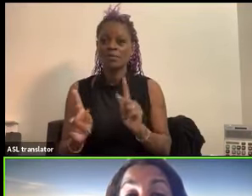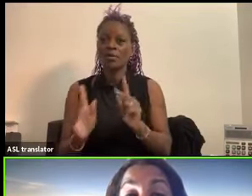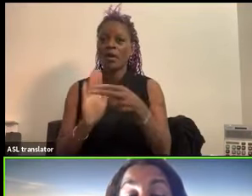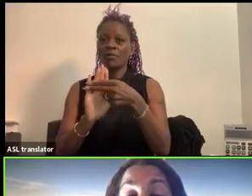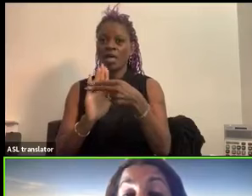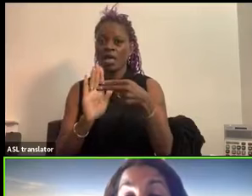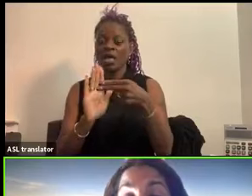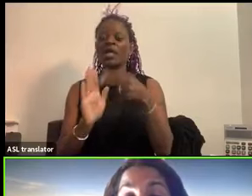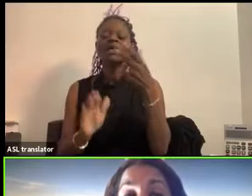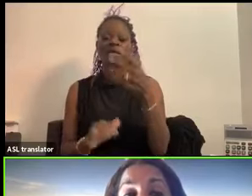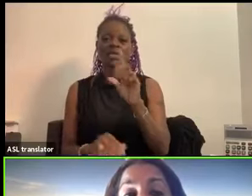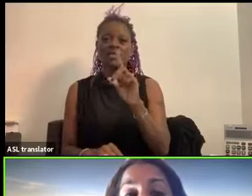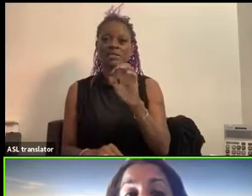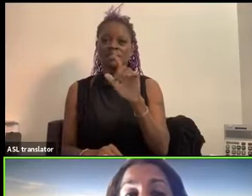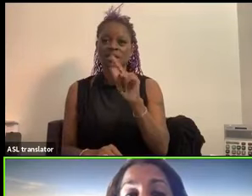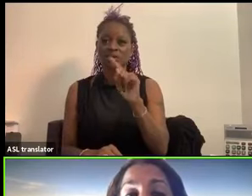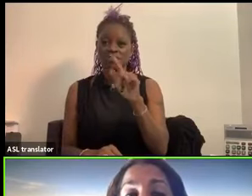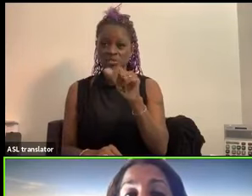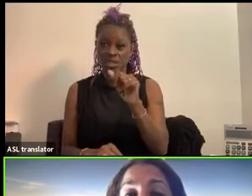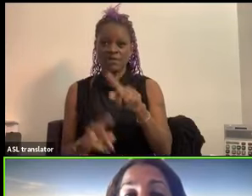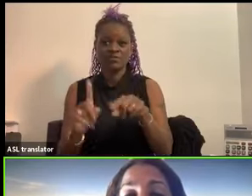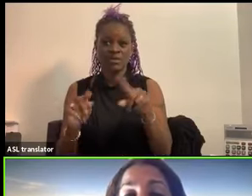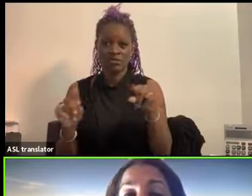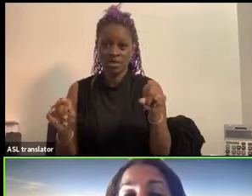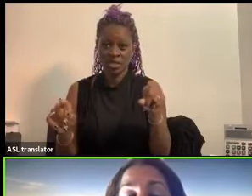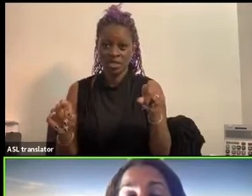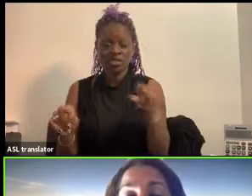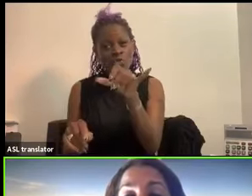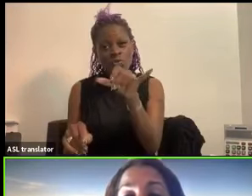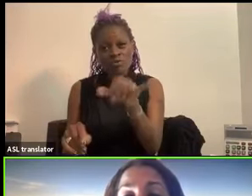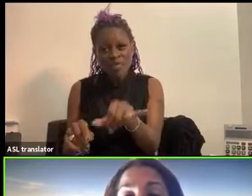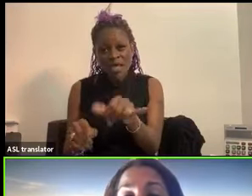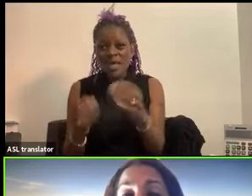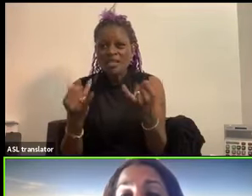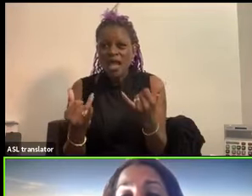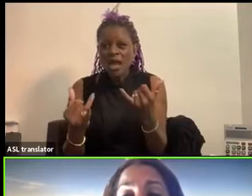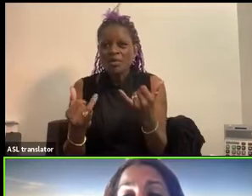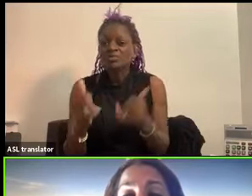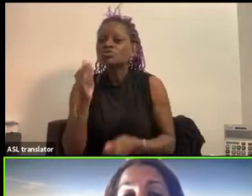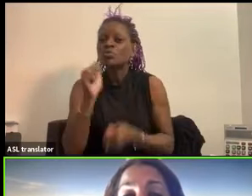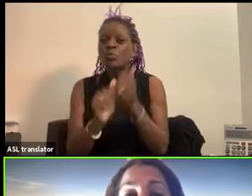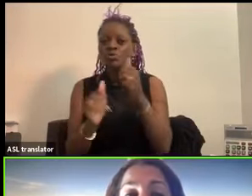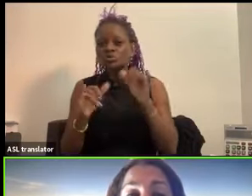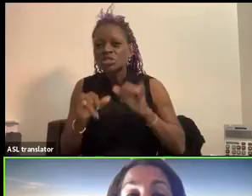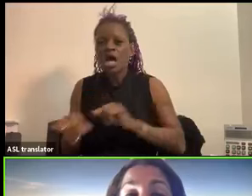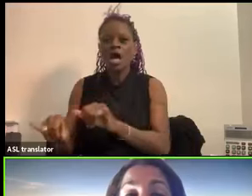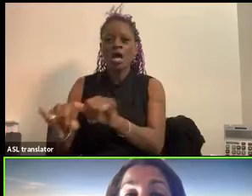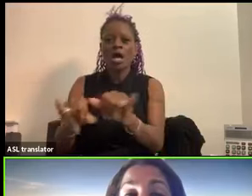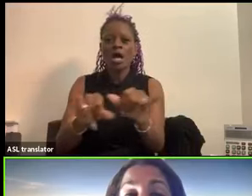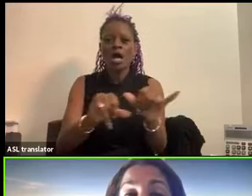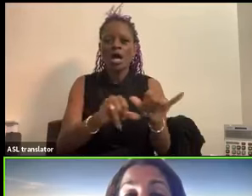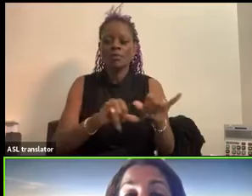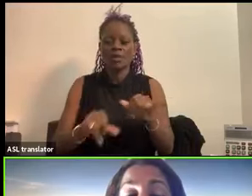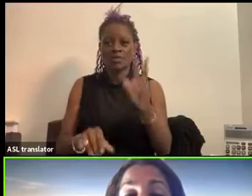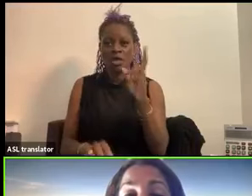virus, or variant, the most common one in our county. That is just the number that is in sequence and.